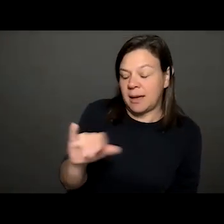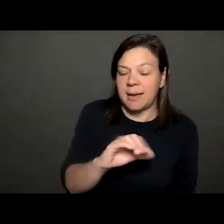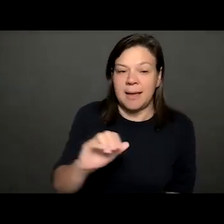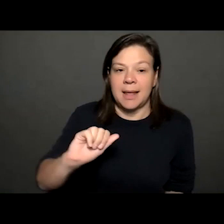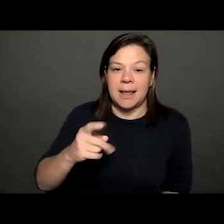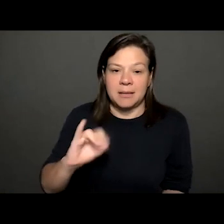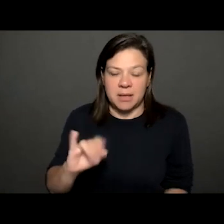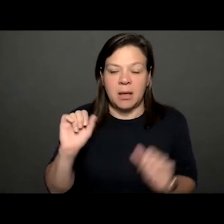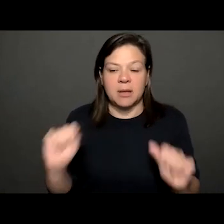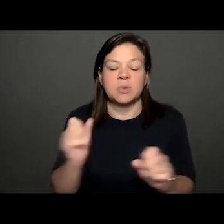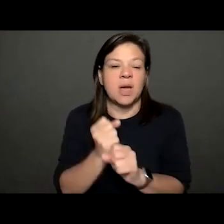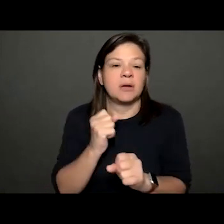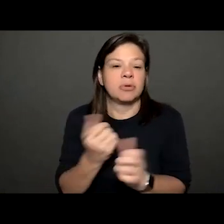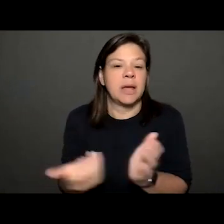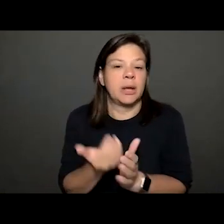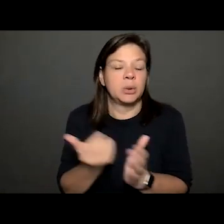OBJECT RECORDS AS WELL.